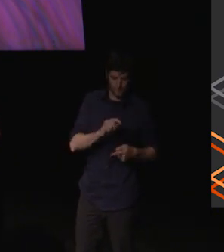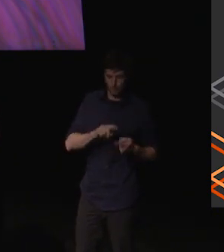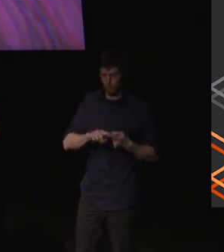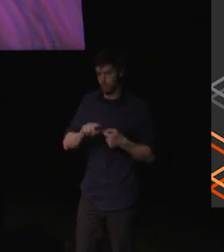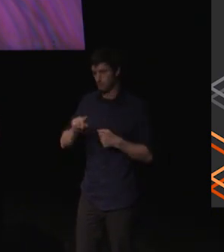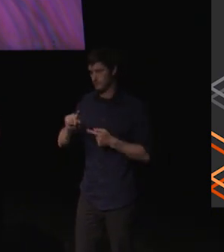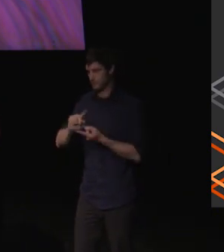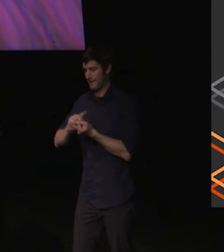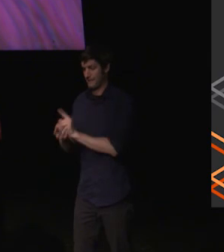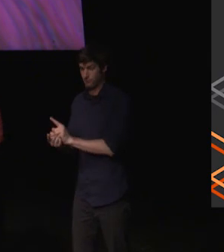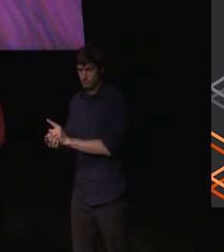later in the year.